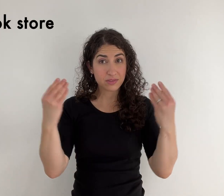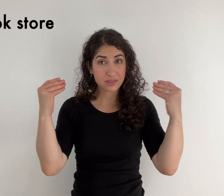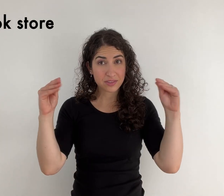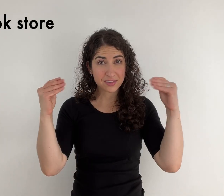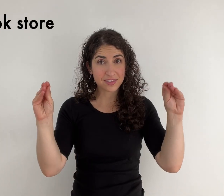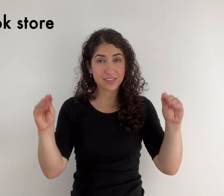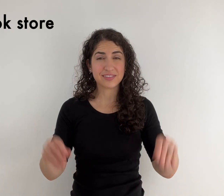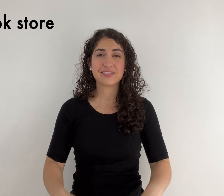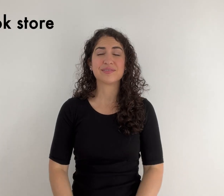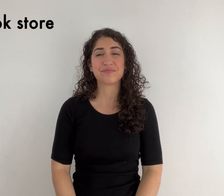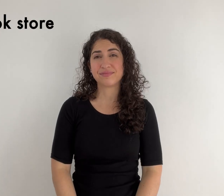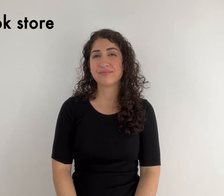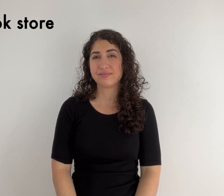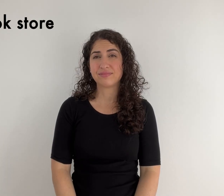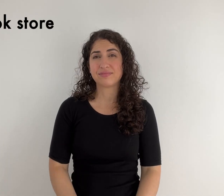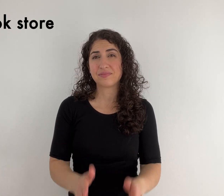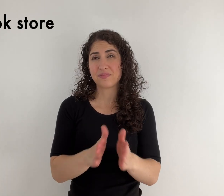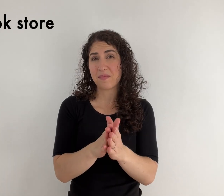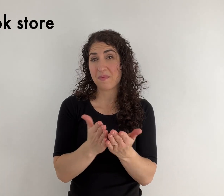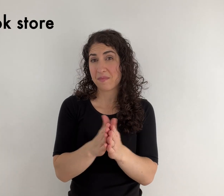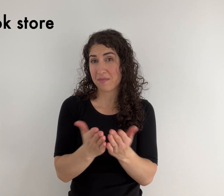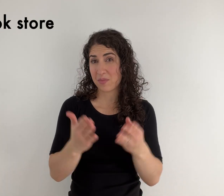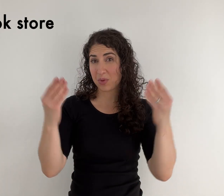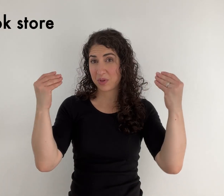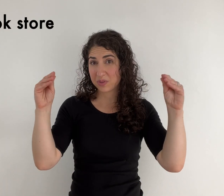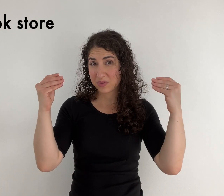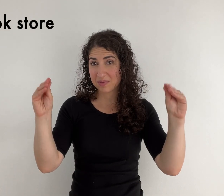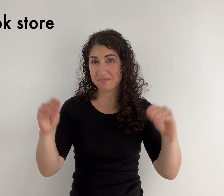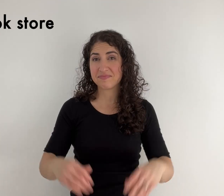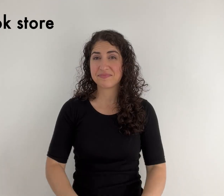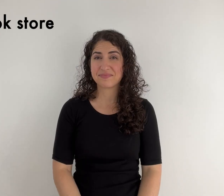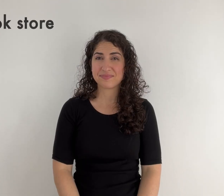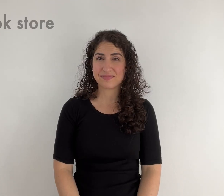Book store